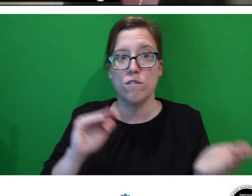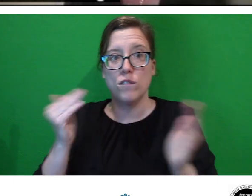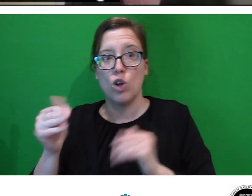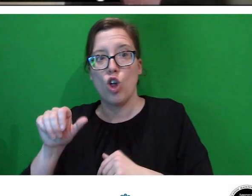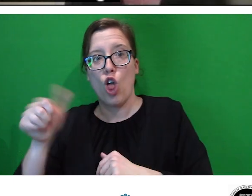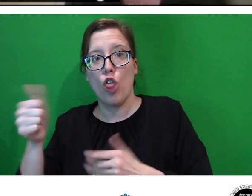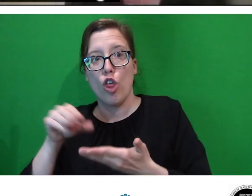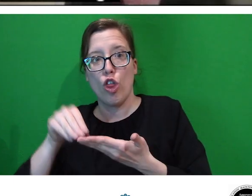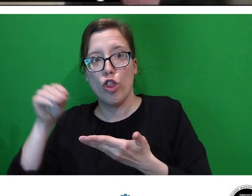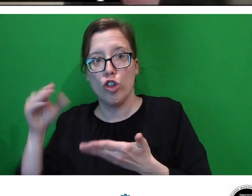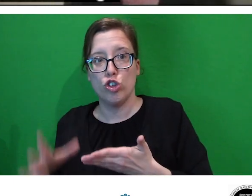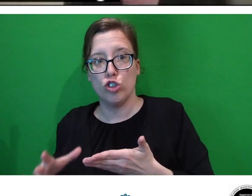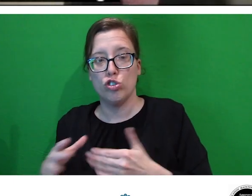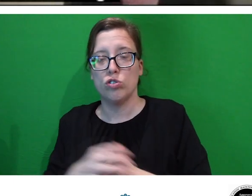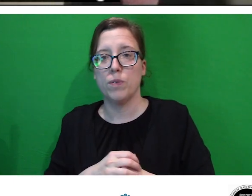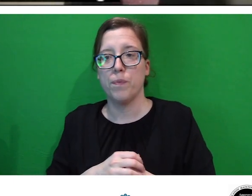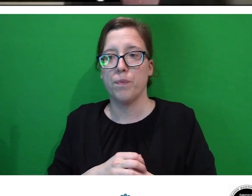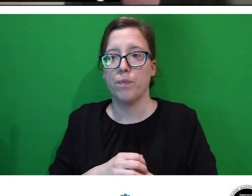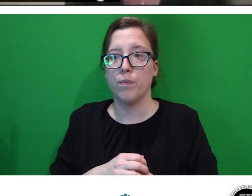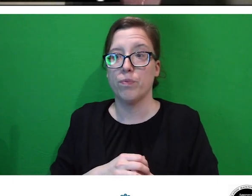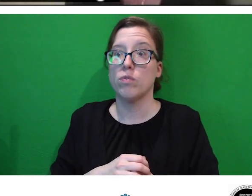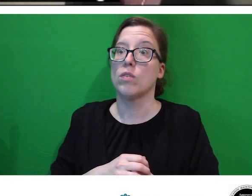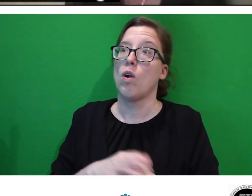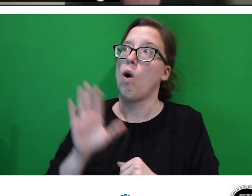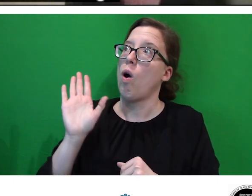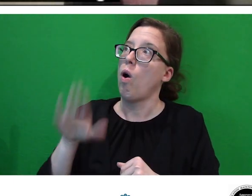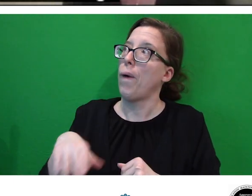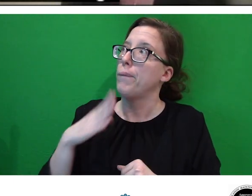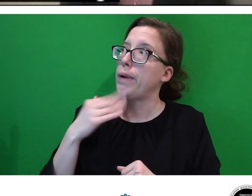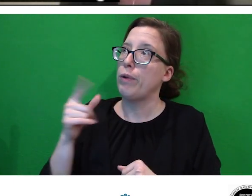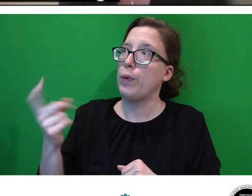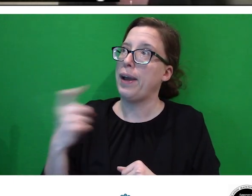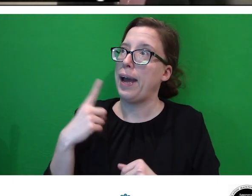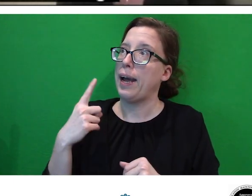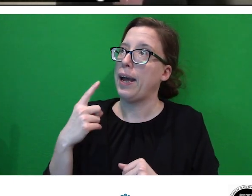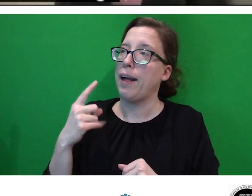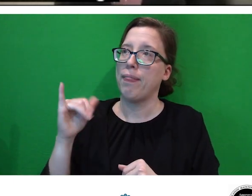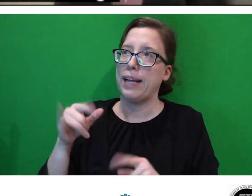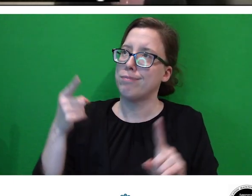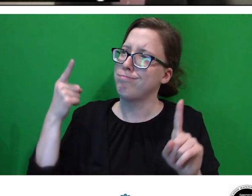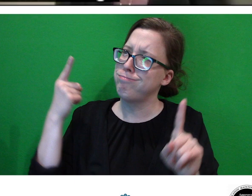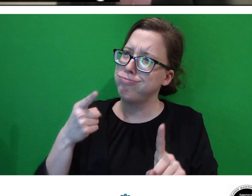How do you explain to Behavior Specialists the difference between the behaviors of deafblindness